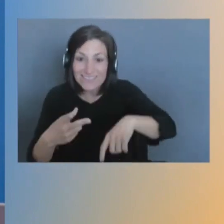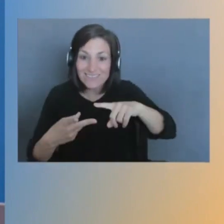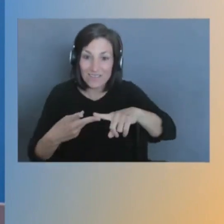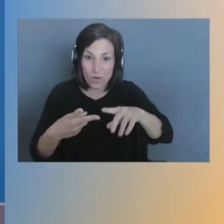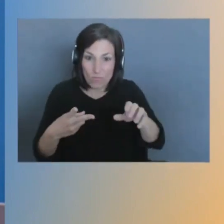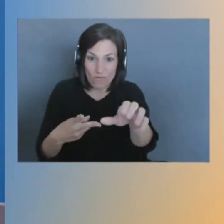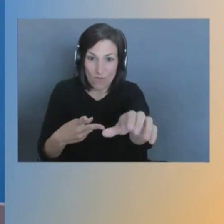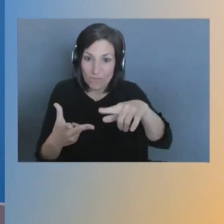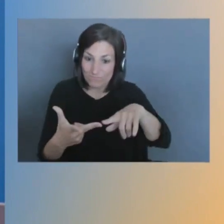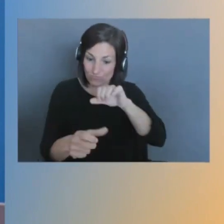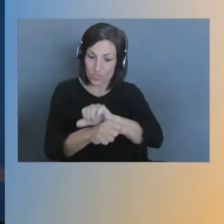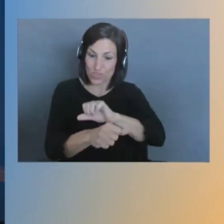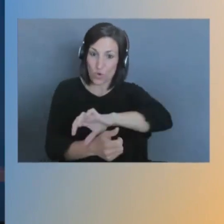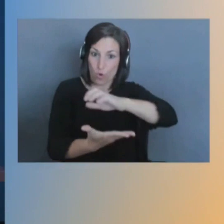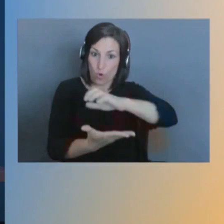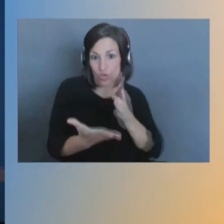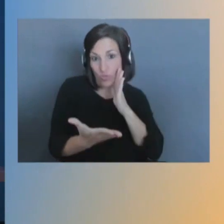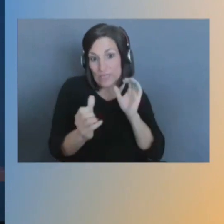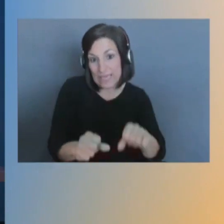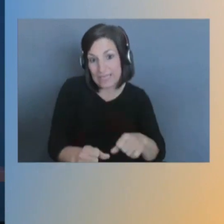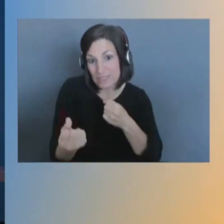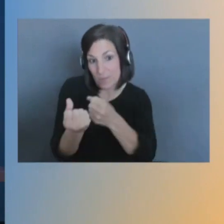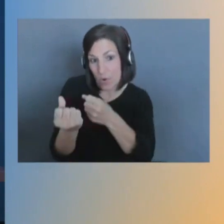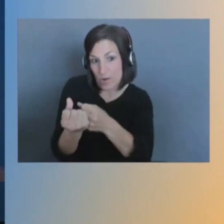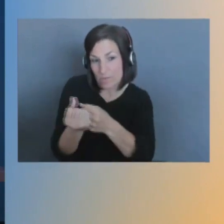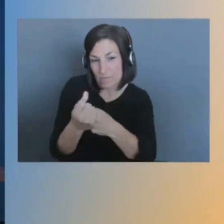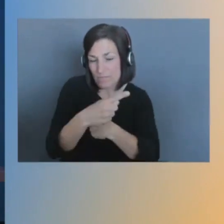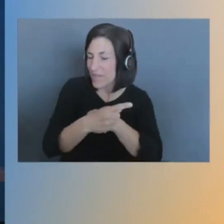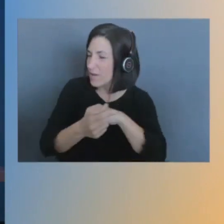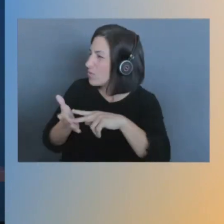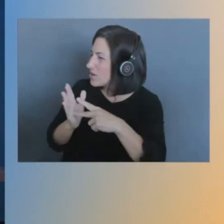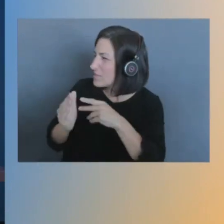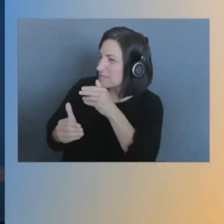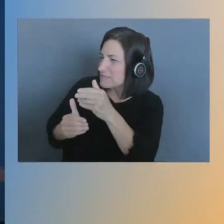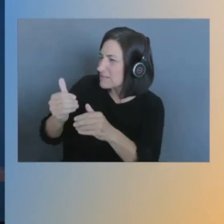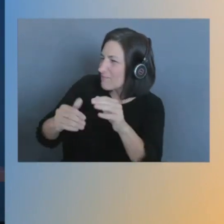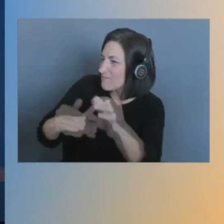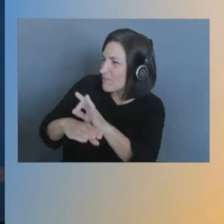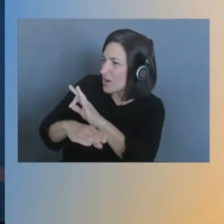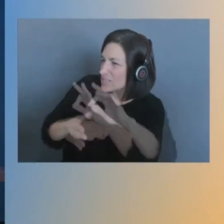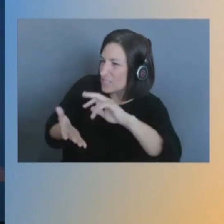And by step function, we're talking about what kind of performance improvements?